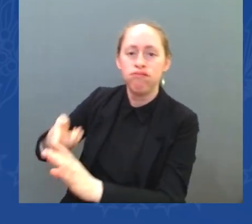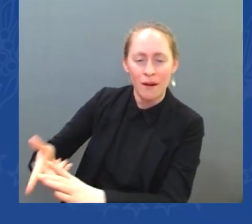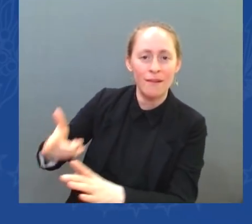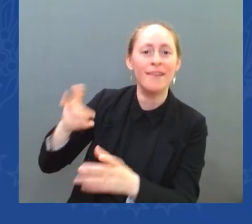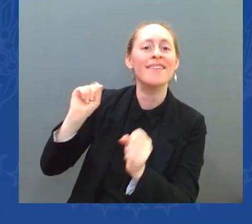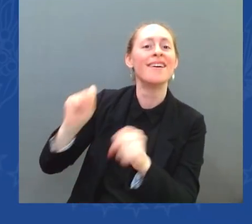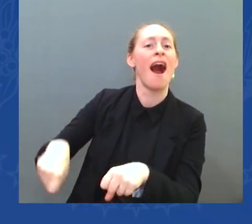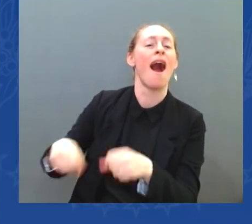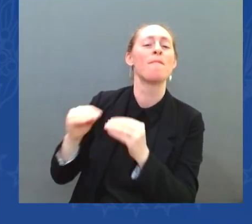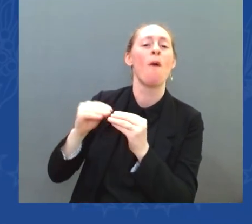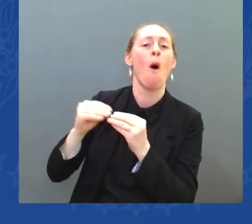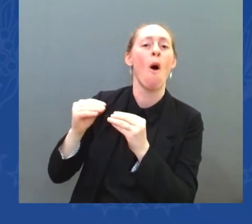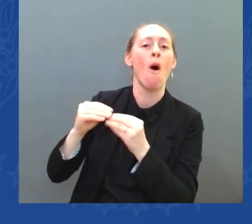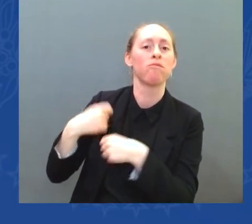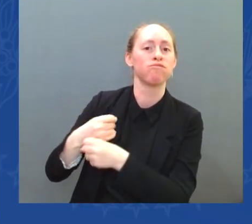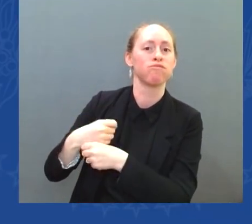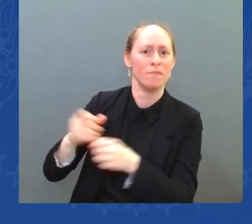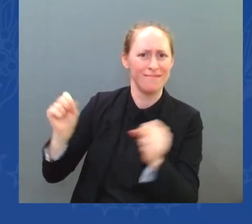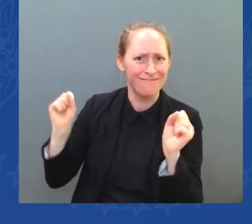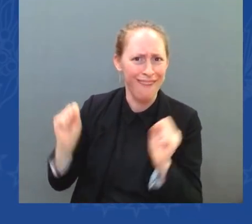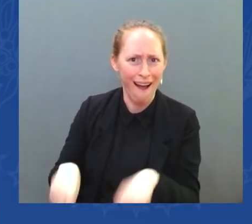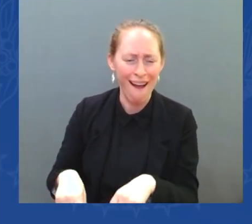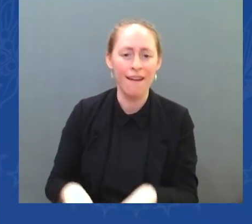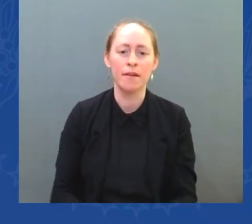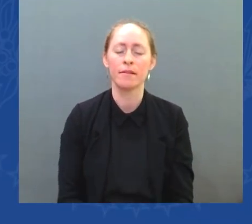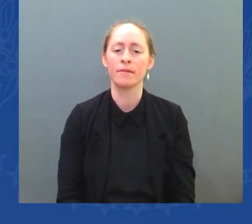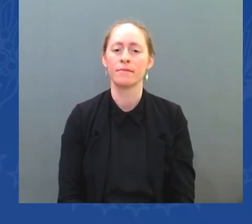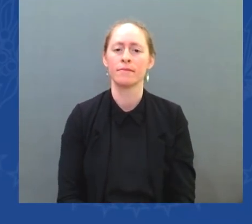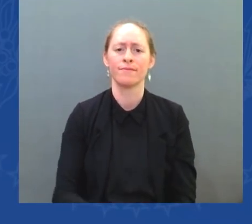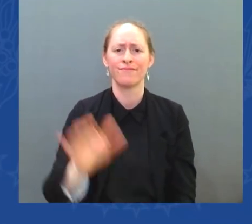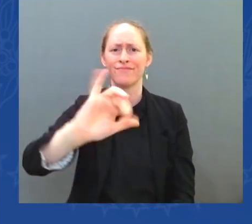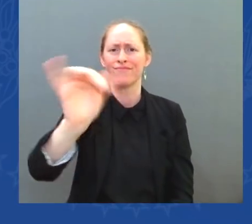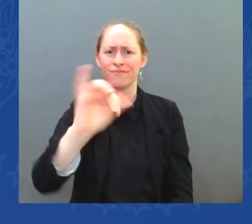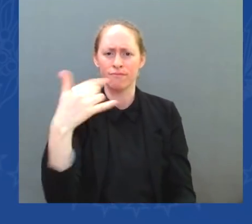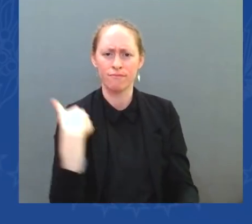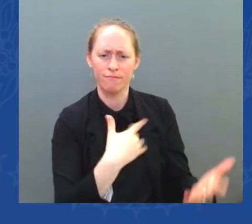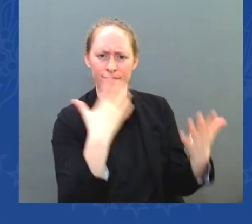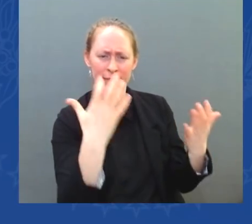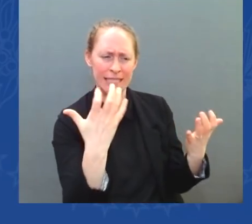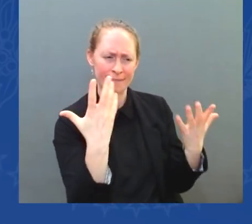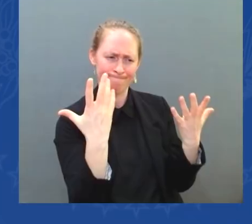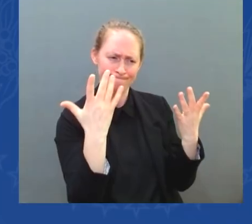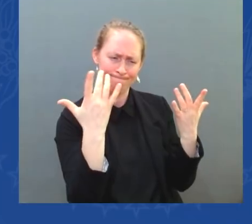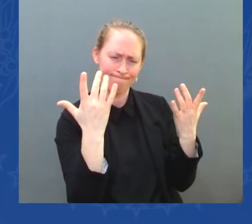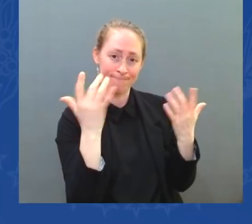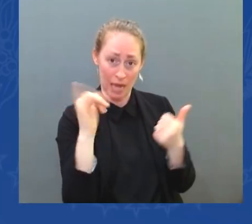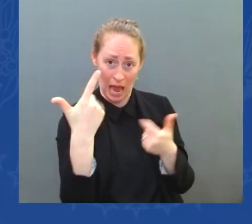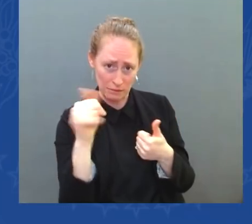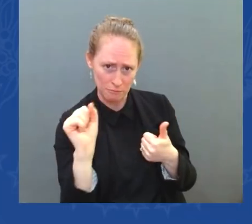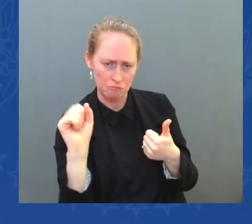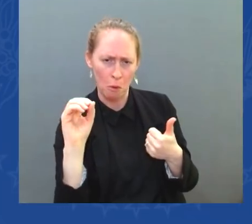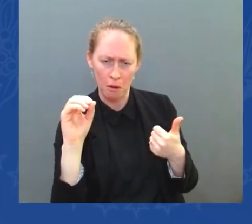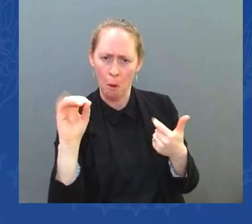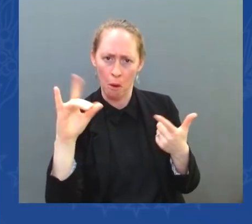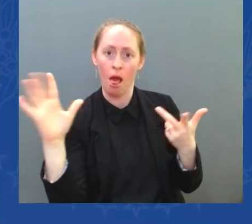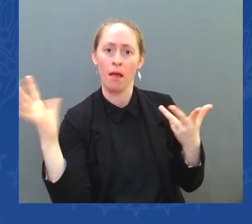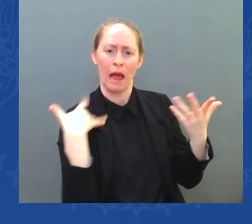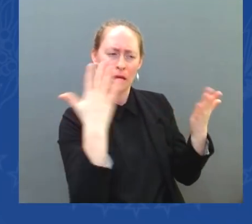Because right now, farmers aren't getting a fair deal and -- nationwide -- and neither are families at the grocery store.